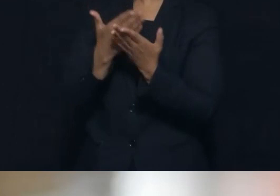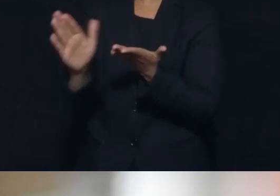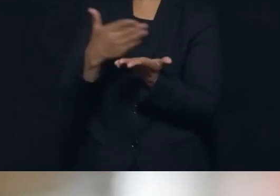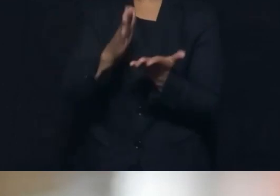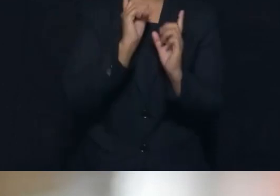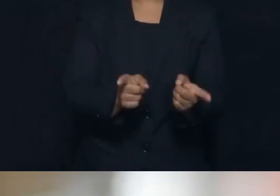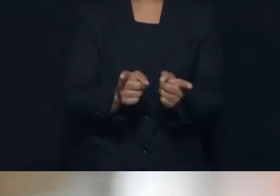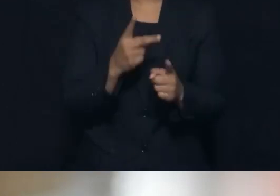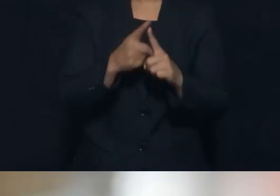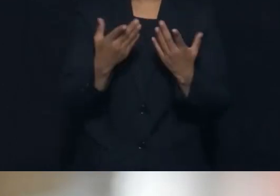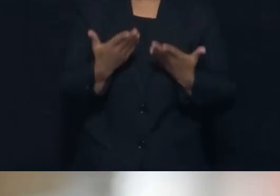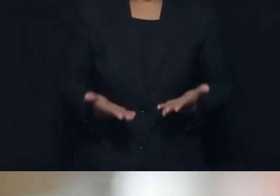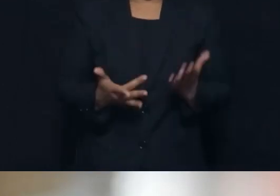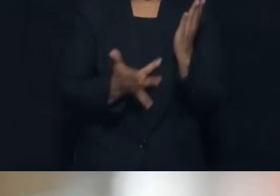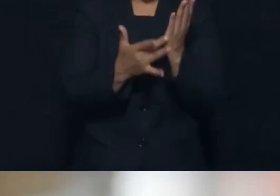So, I'm going back to the essence of accessibility.